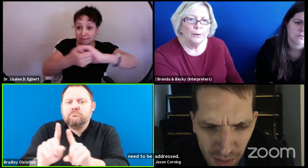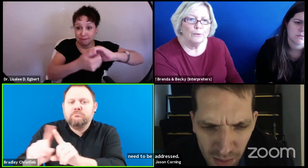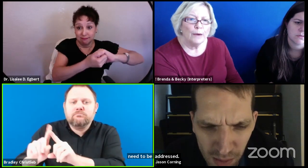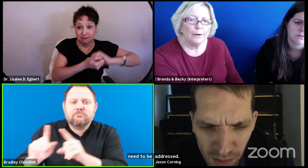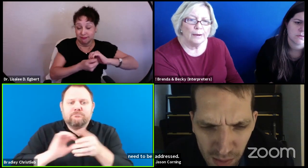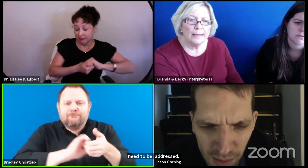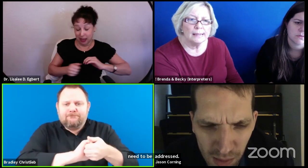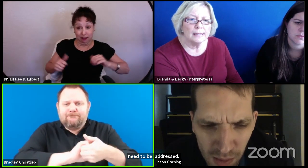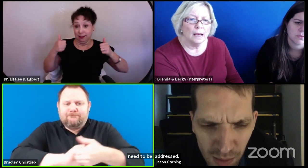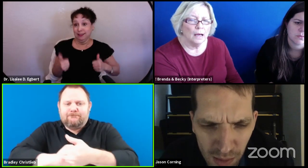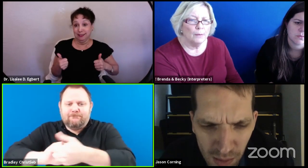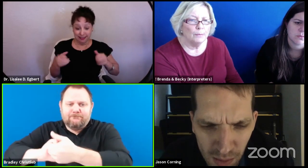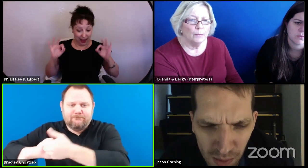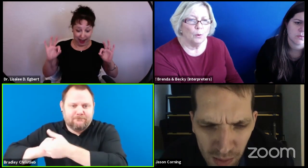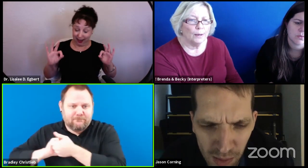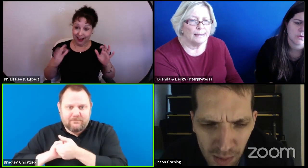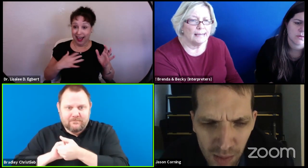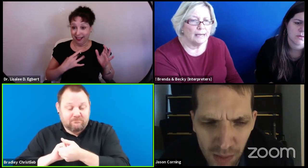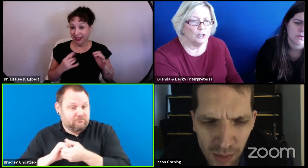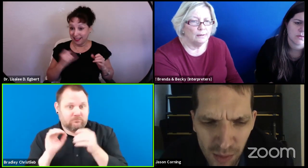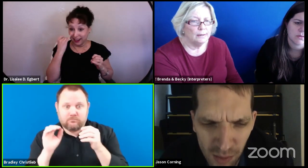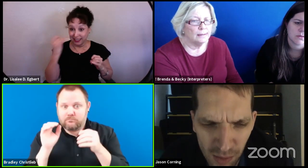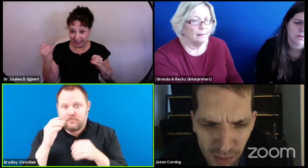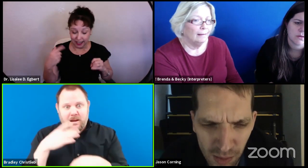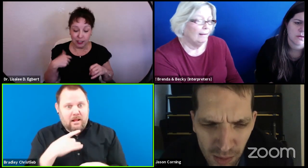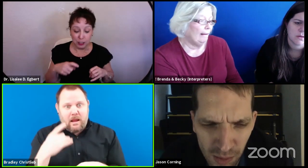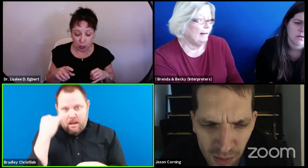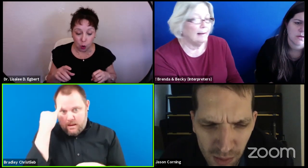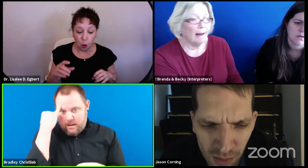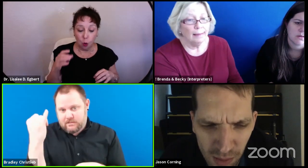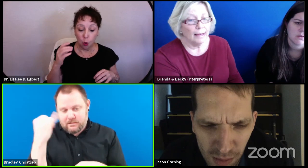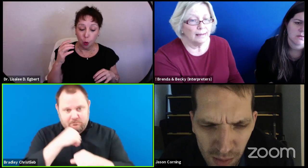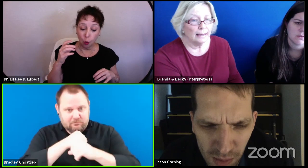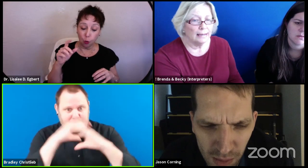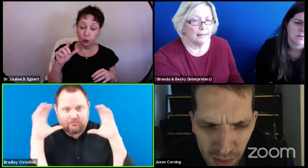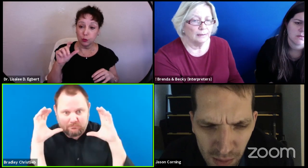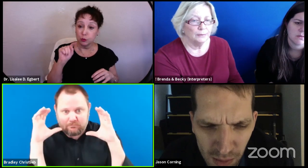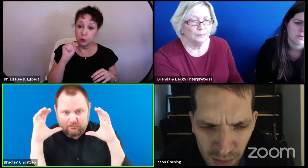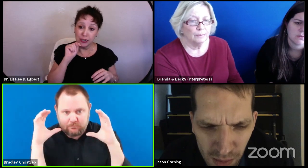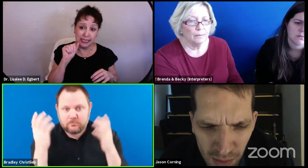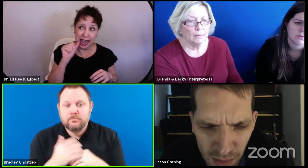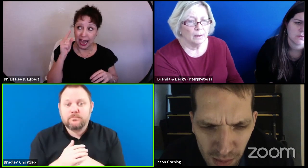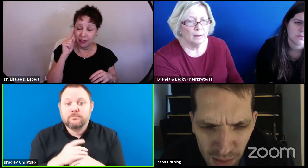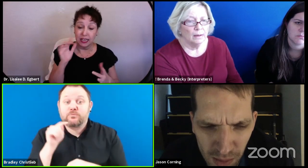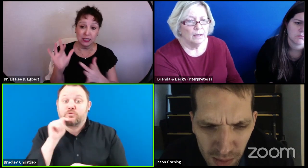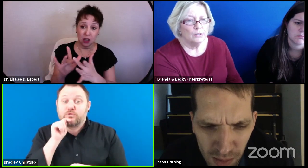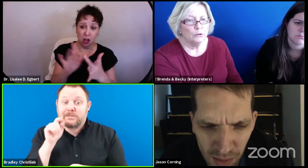various organizations. And I like that idea.